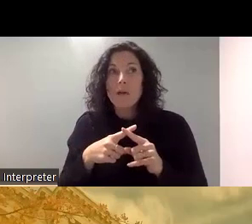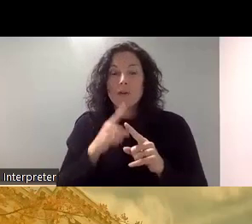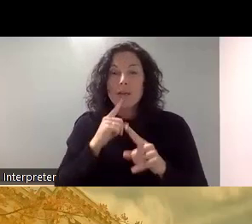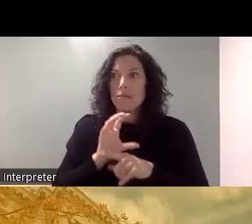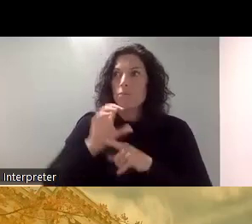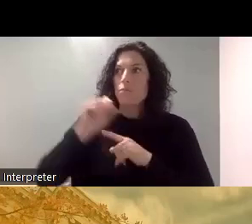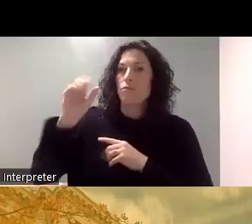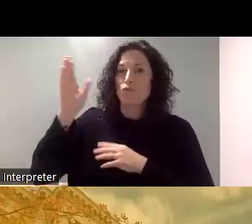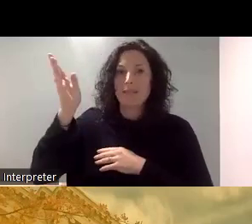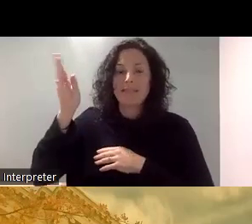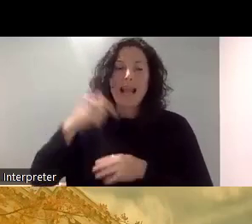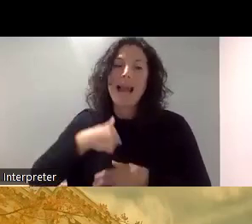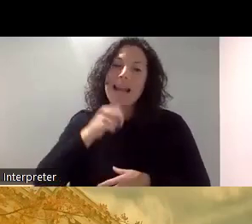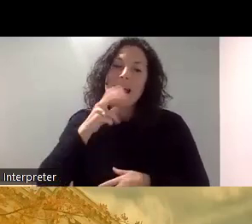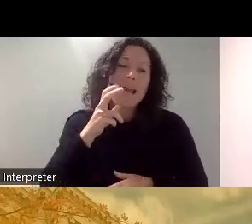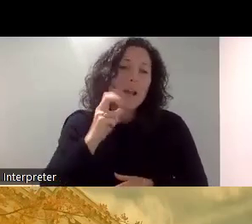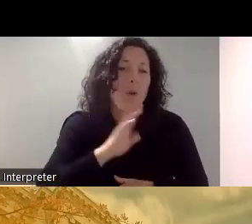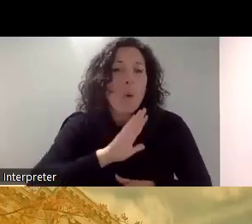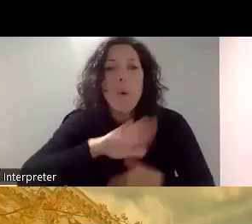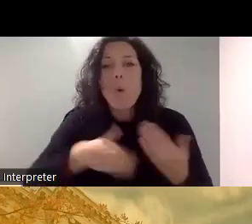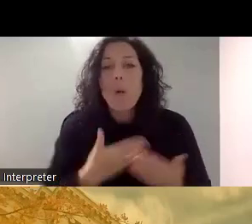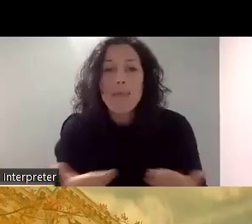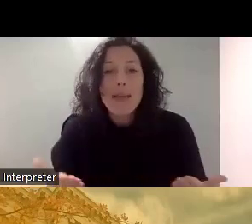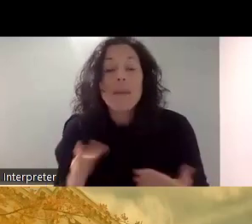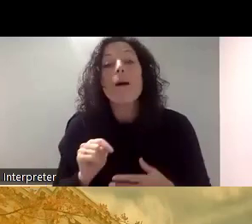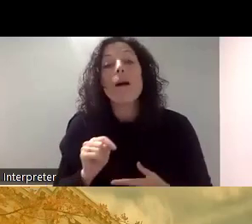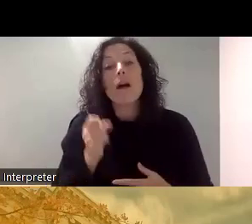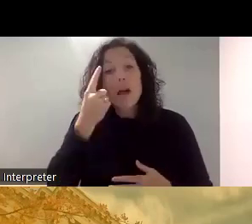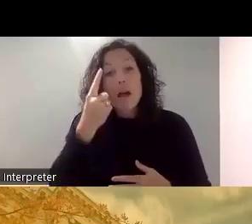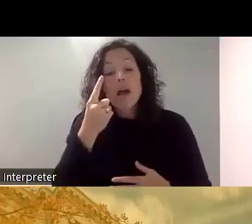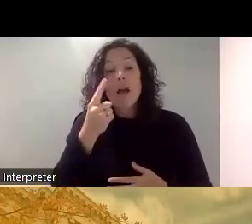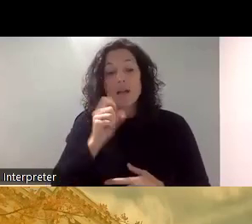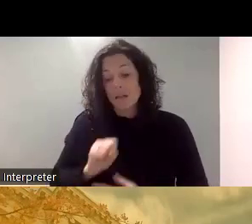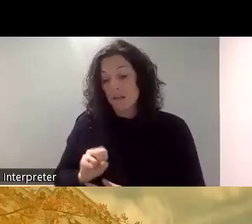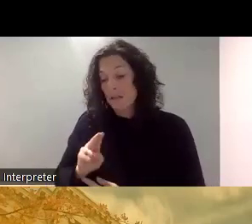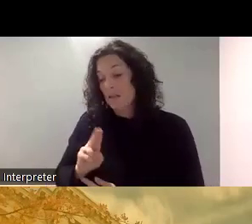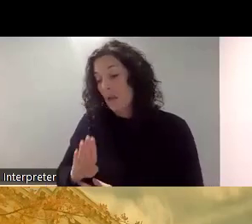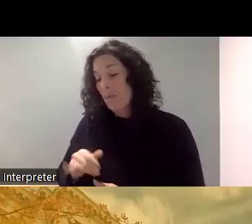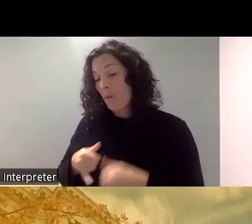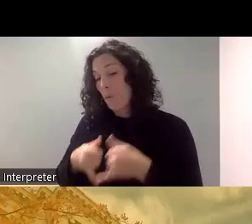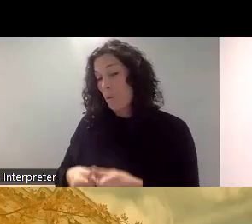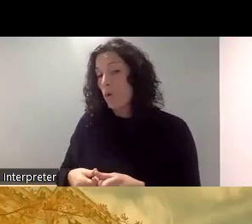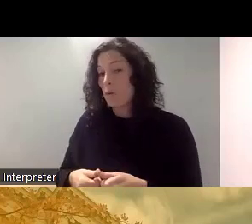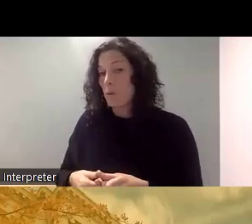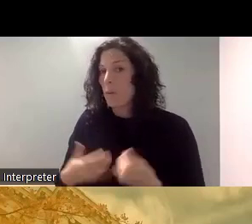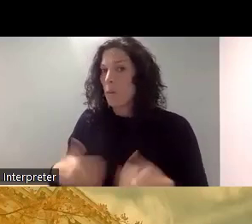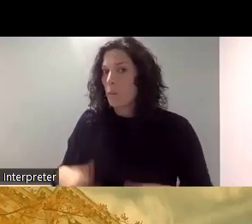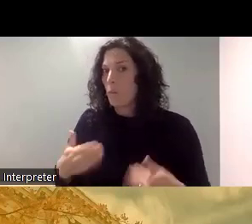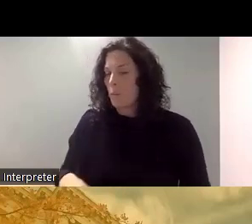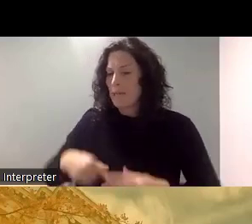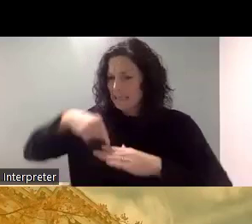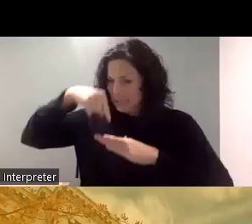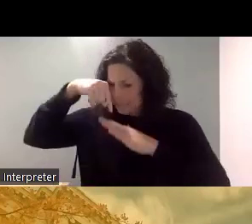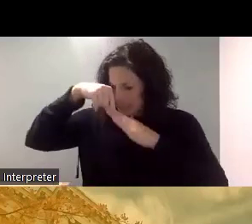I didn't get to hear all of it but on subawards, it really sort of dived down into the details.